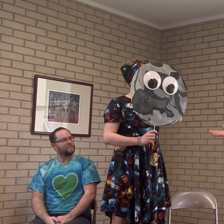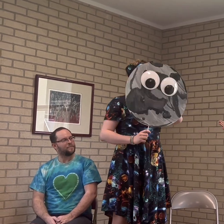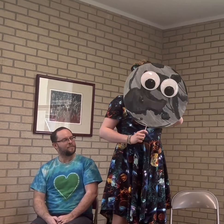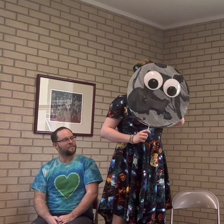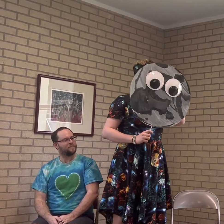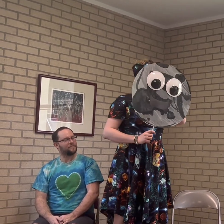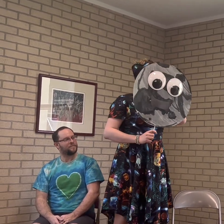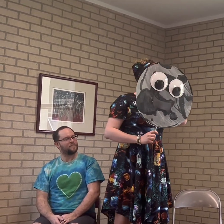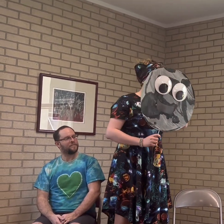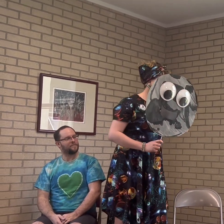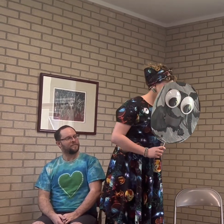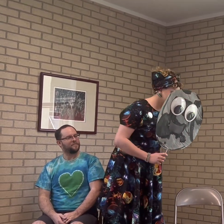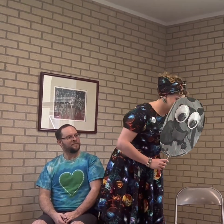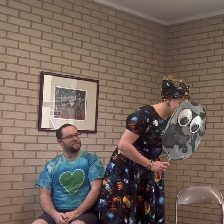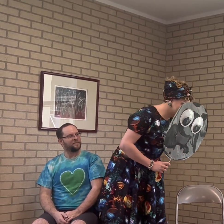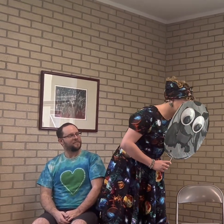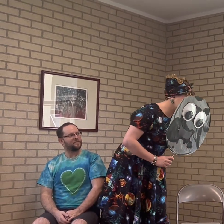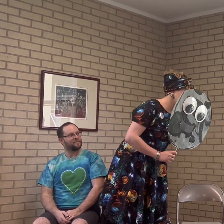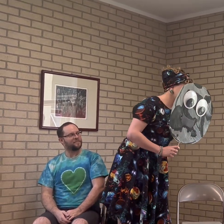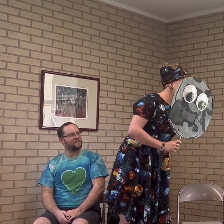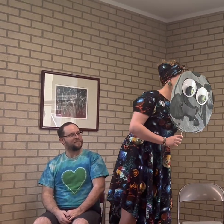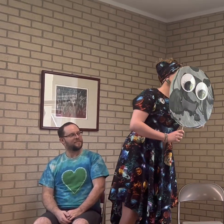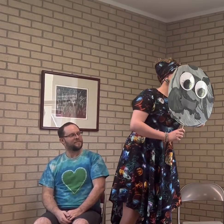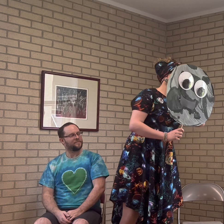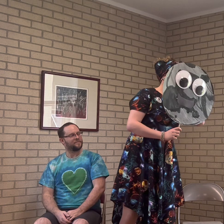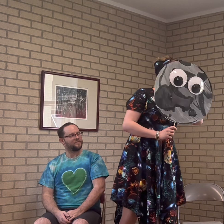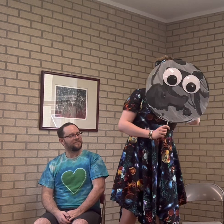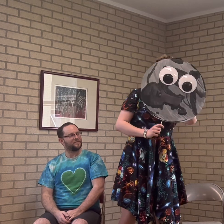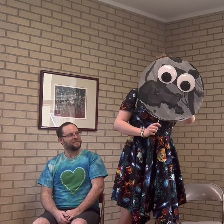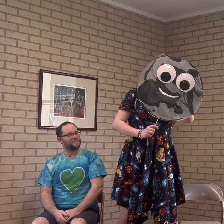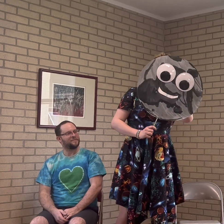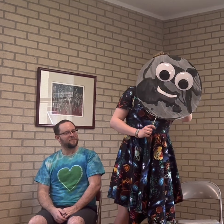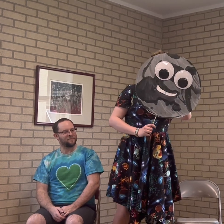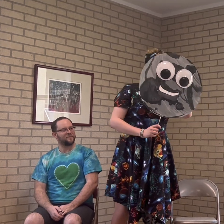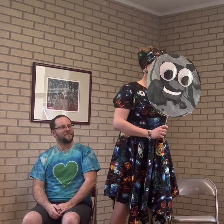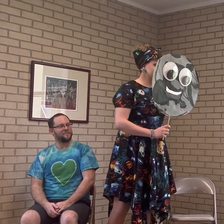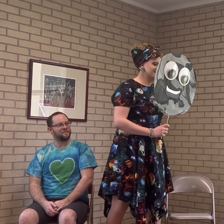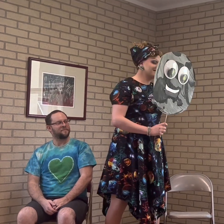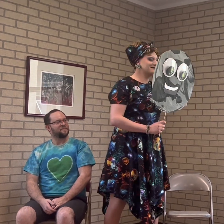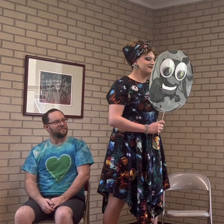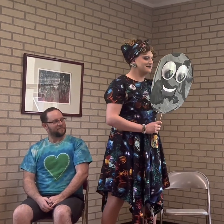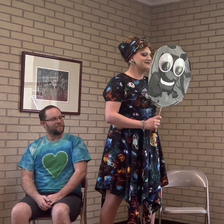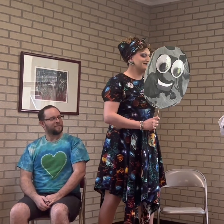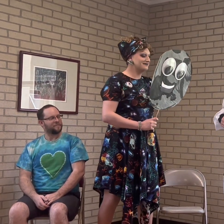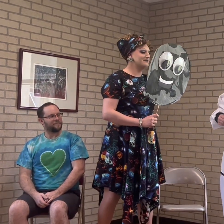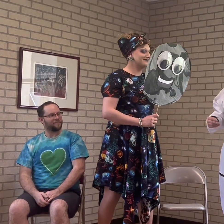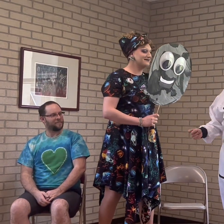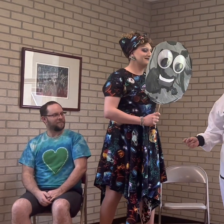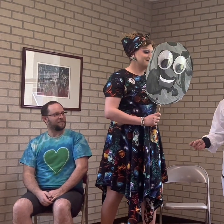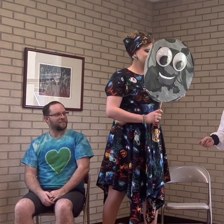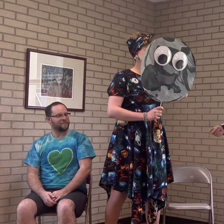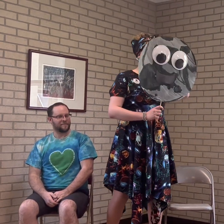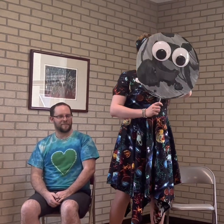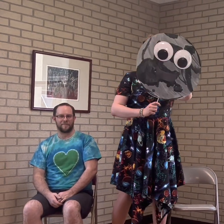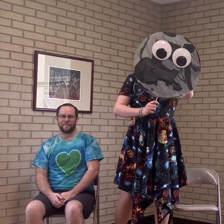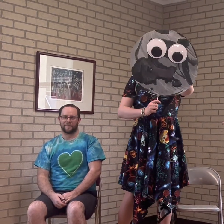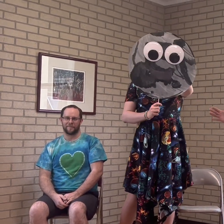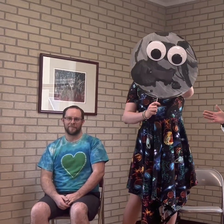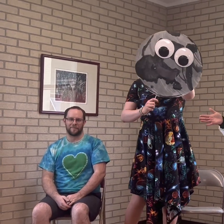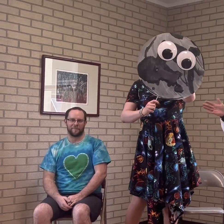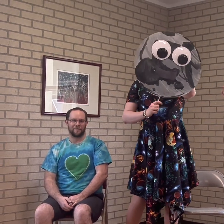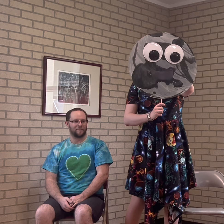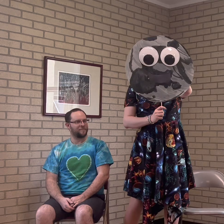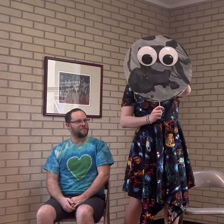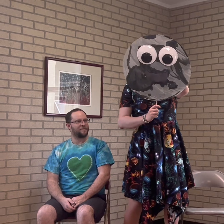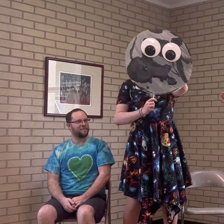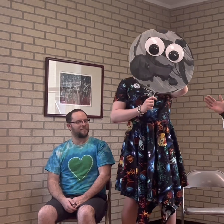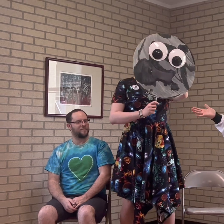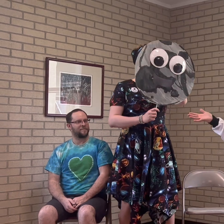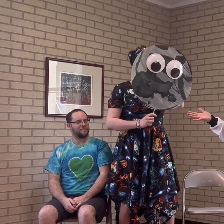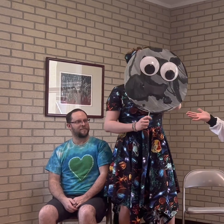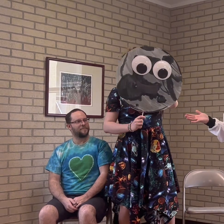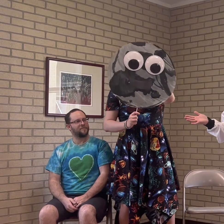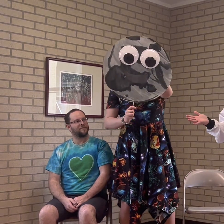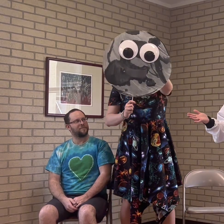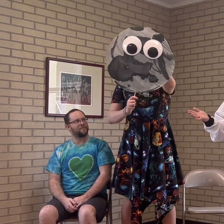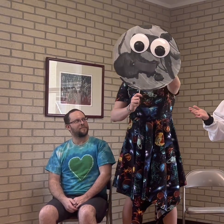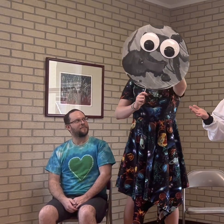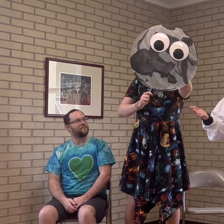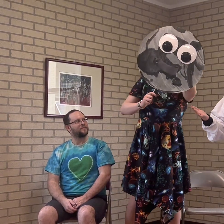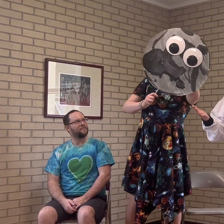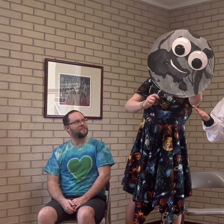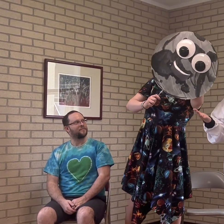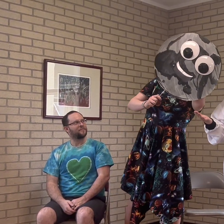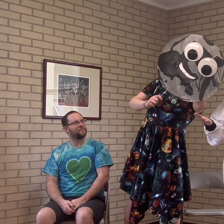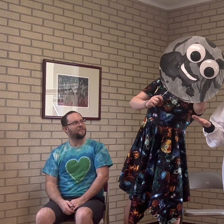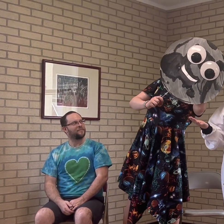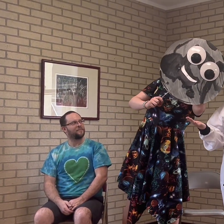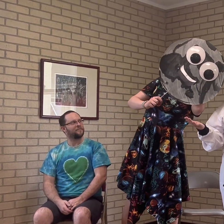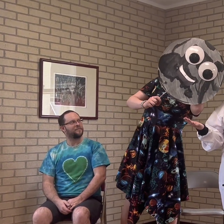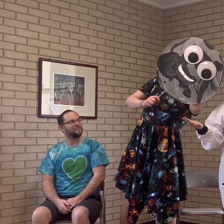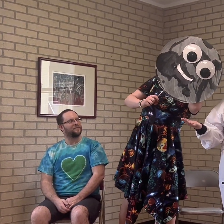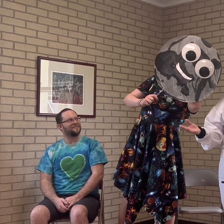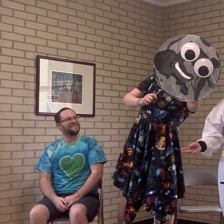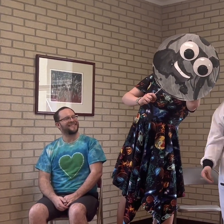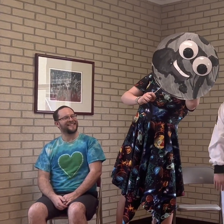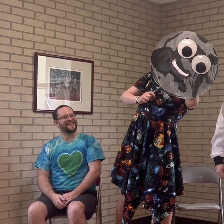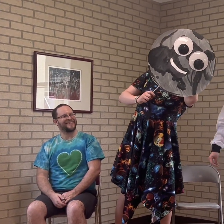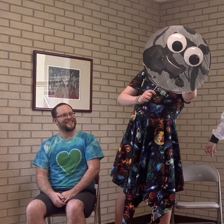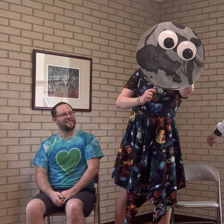why I brought my spacesuit. Nana, nana, nana, nanaaaaa!